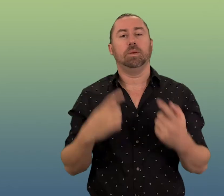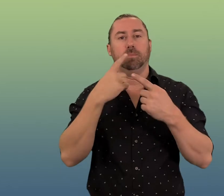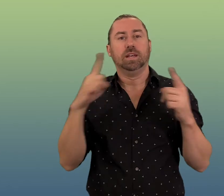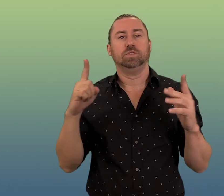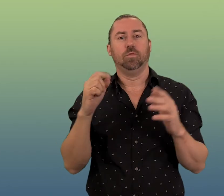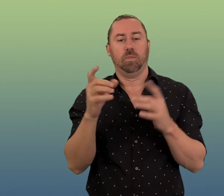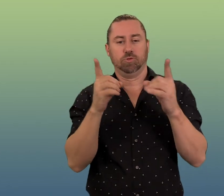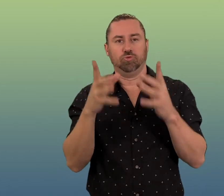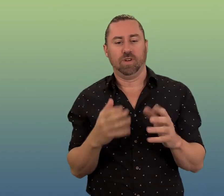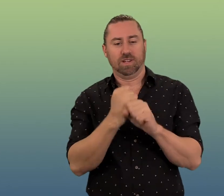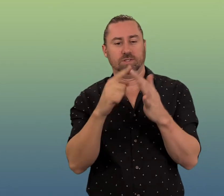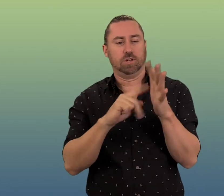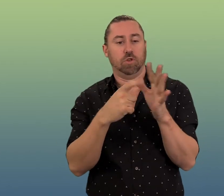Message from Director-General.